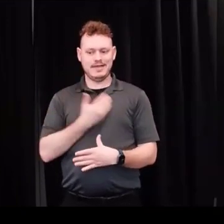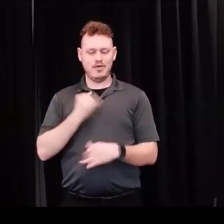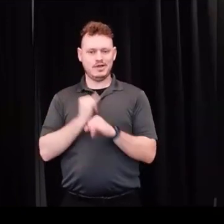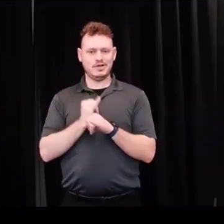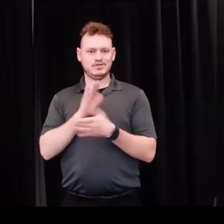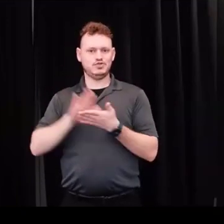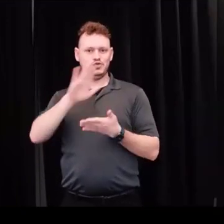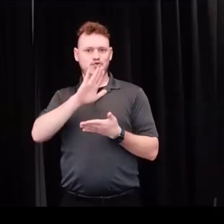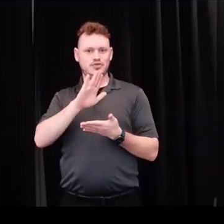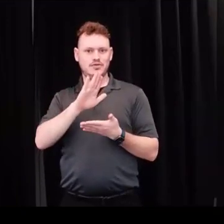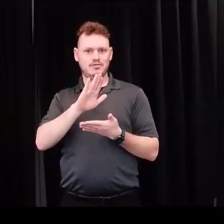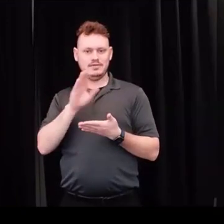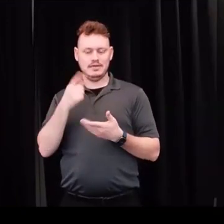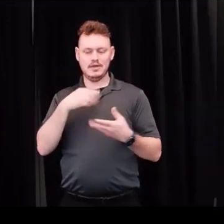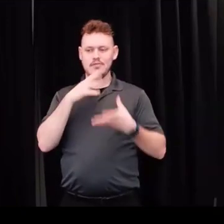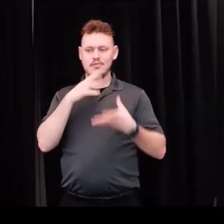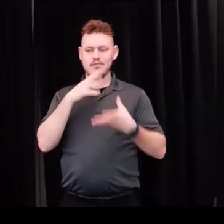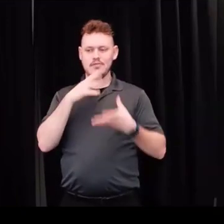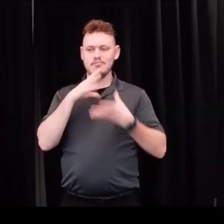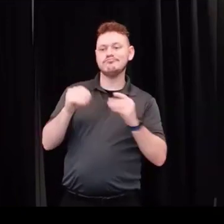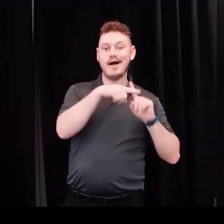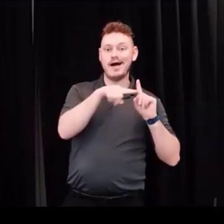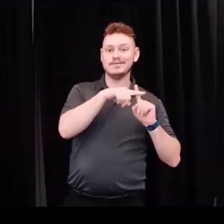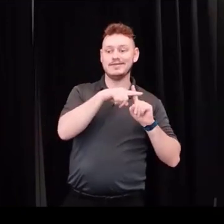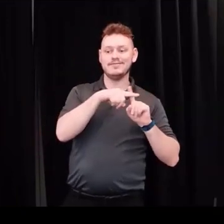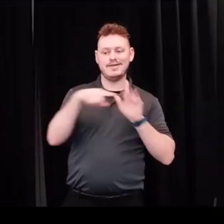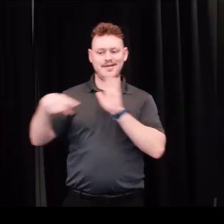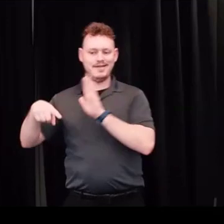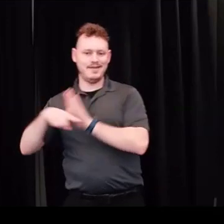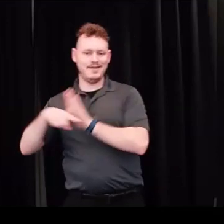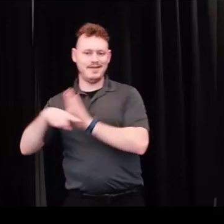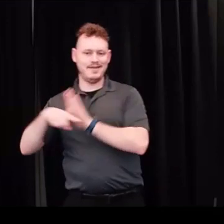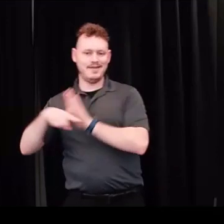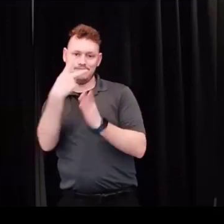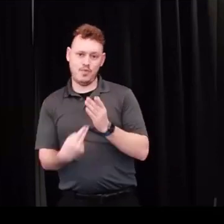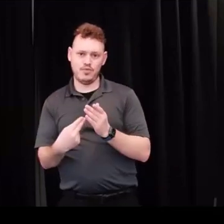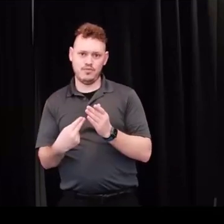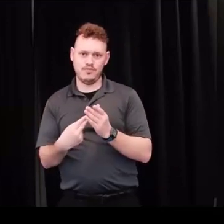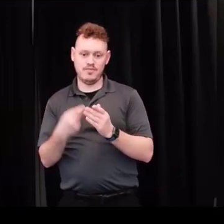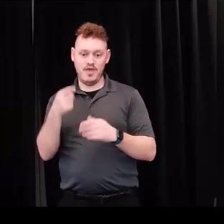they get to share the positives as well as the negatives. And we're turning those into visual